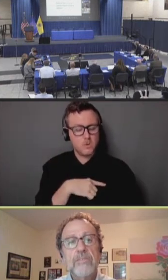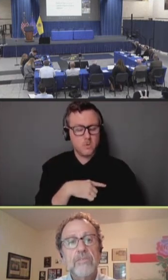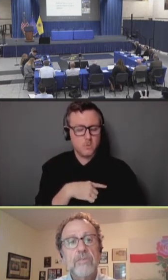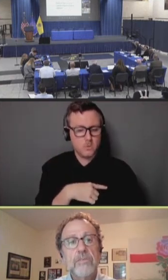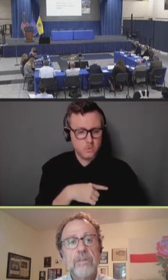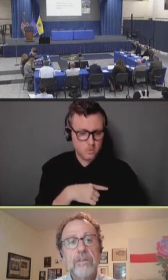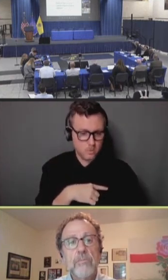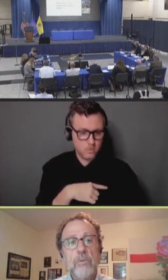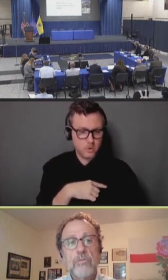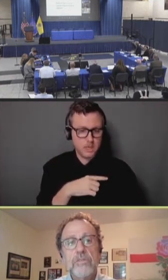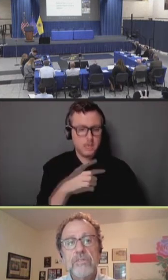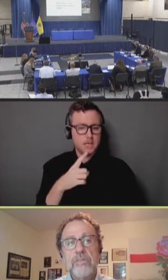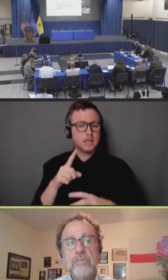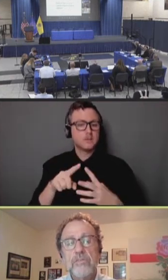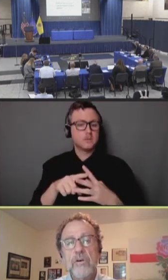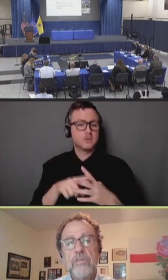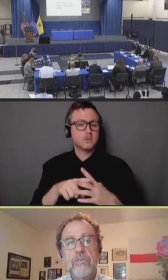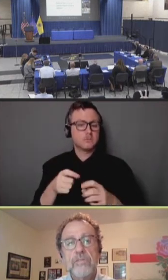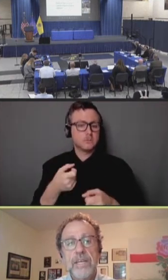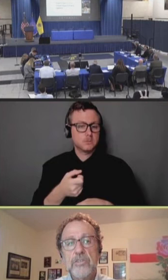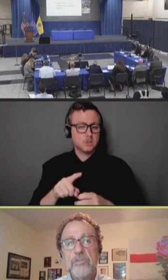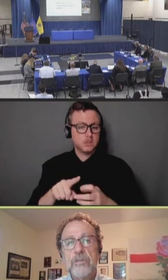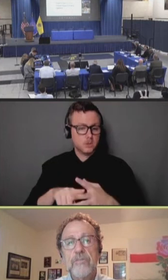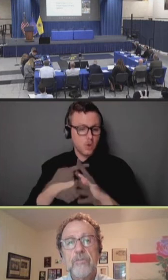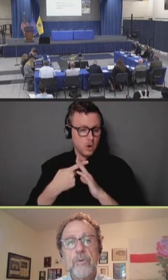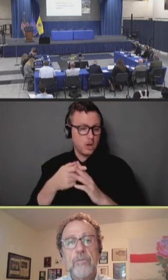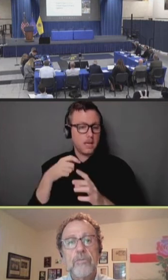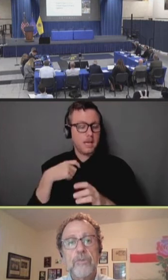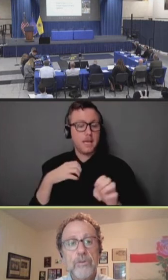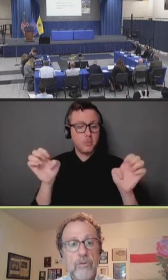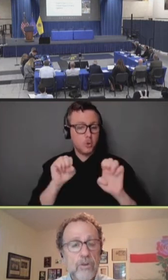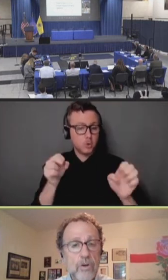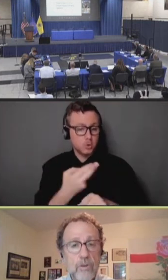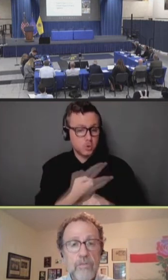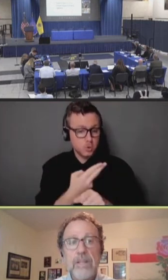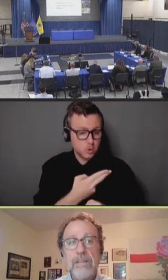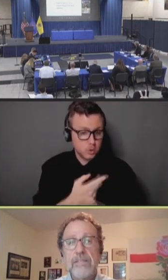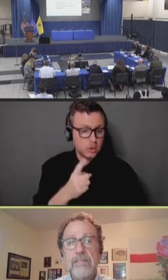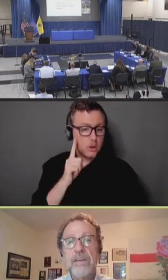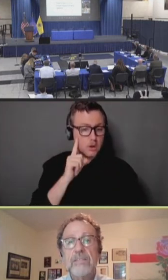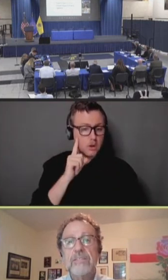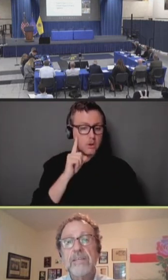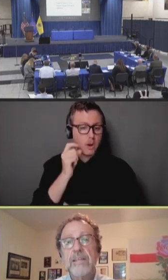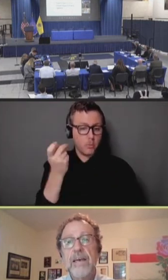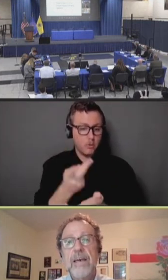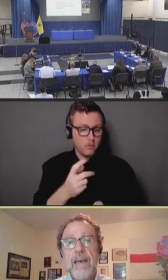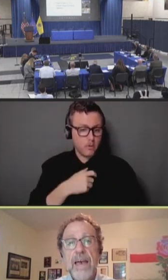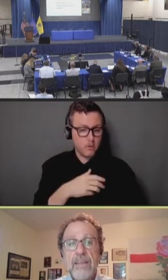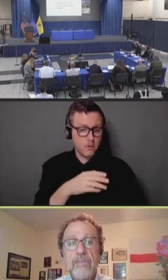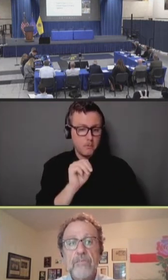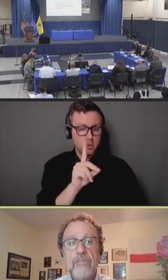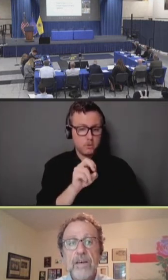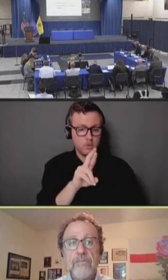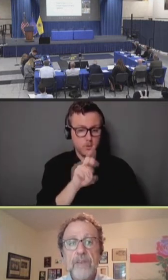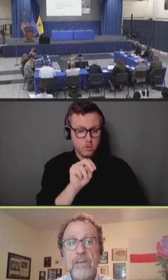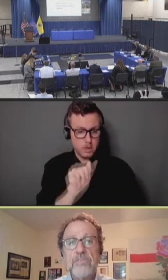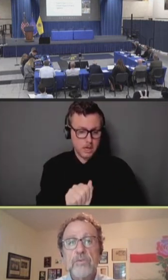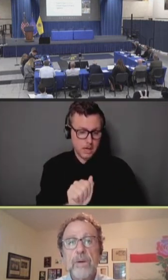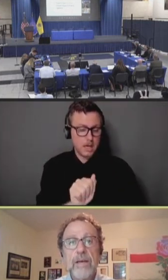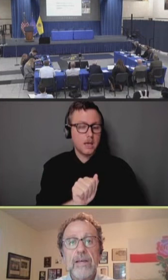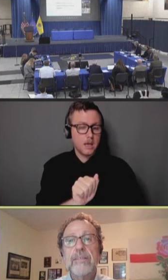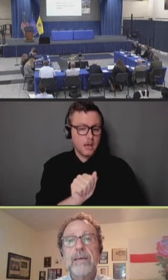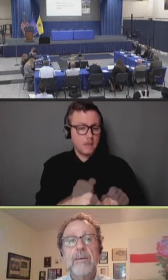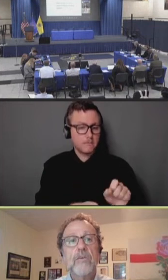instituted an emergency use authorization for both the Moderna COVID-19 vaccine and Pfizer-BioNTech